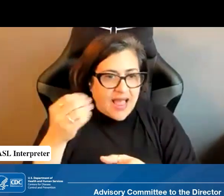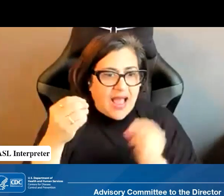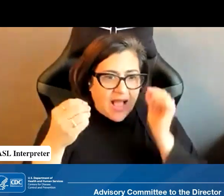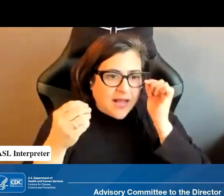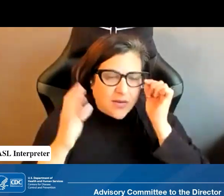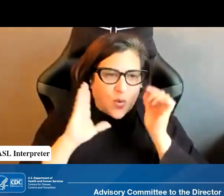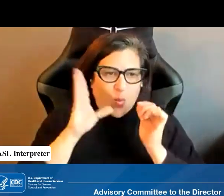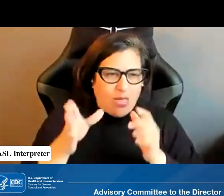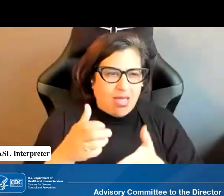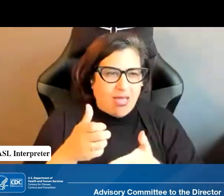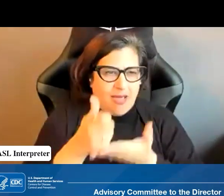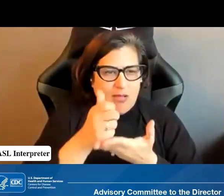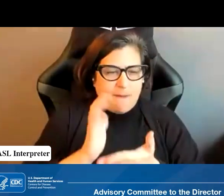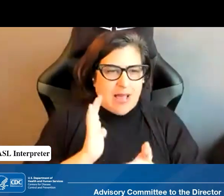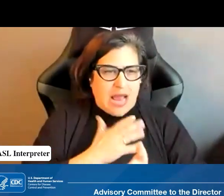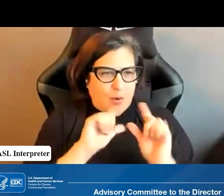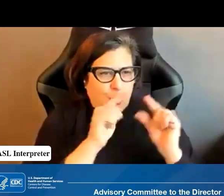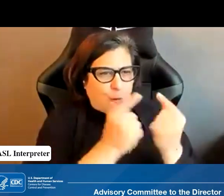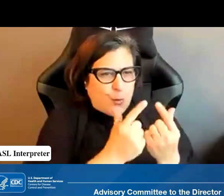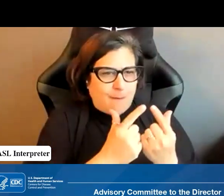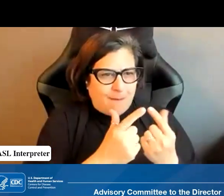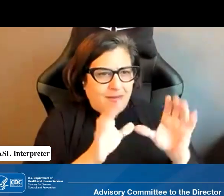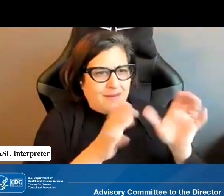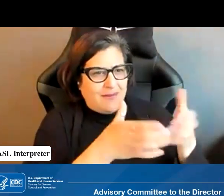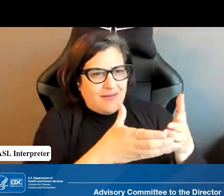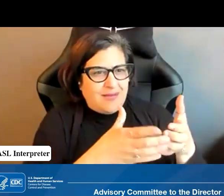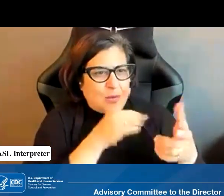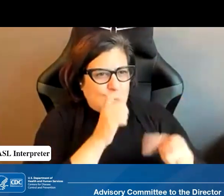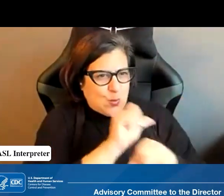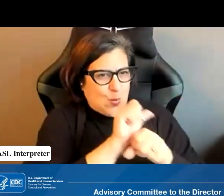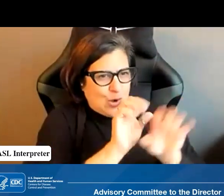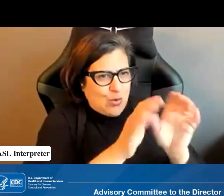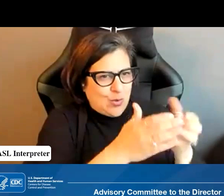to all our communities to be able to address the issue because at least in my opinion, David,